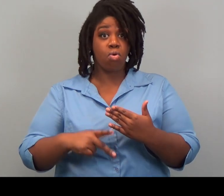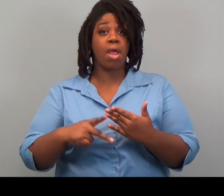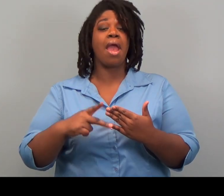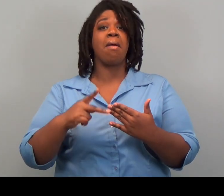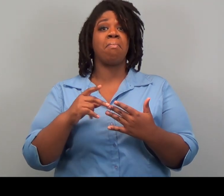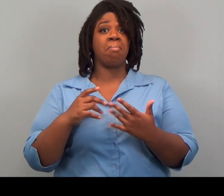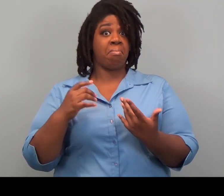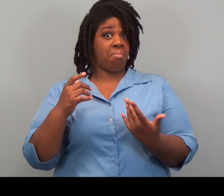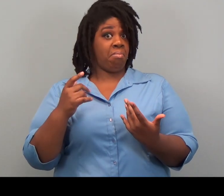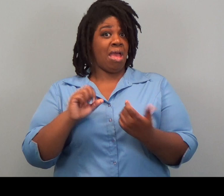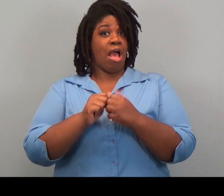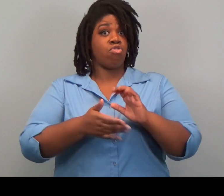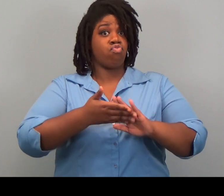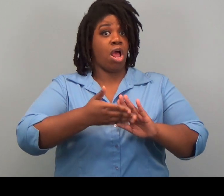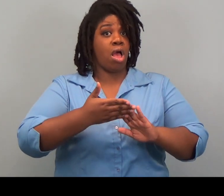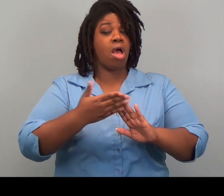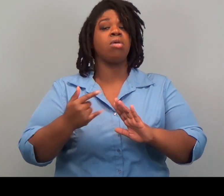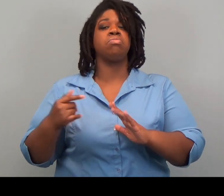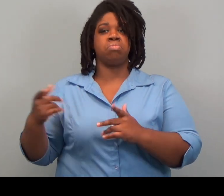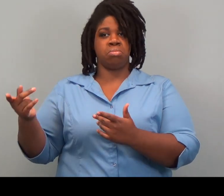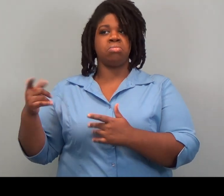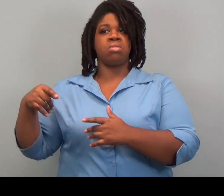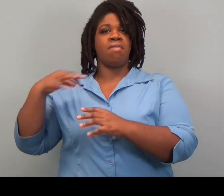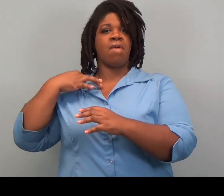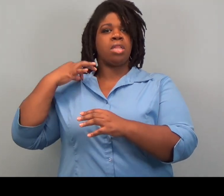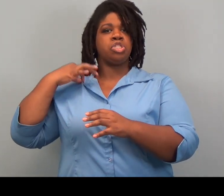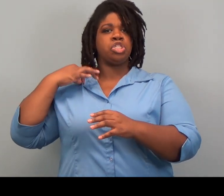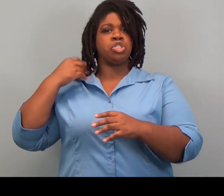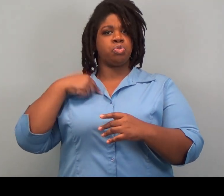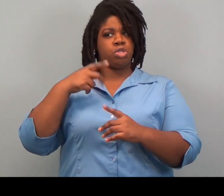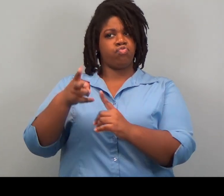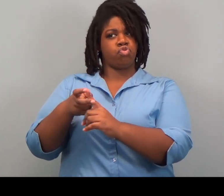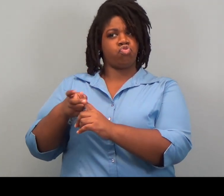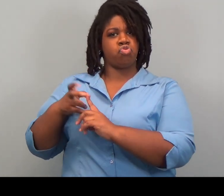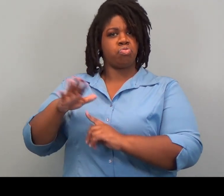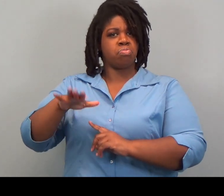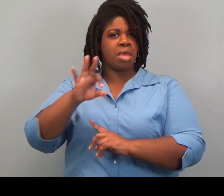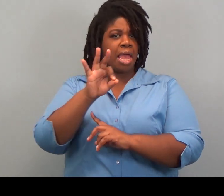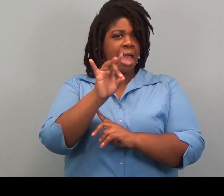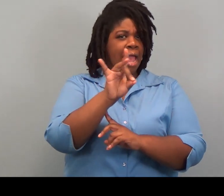We recruit 80 to 90 members of the community every tax season.